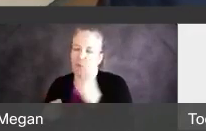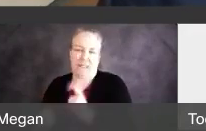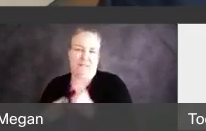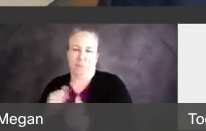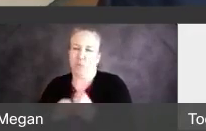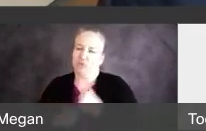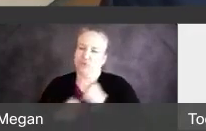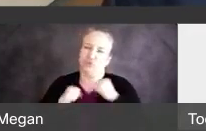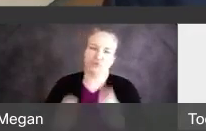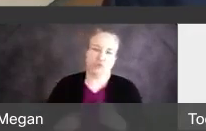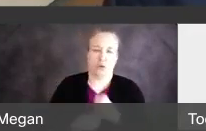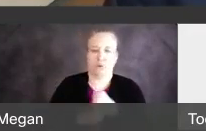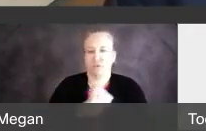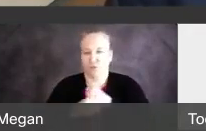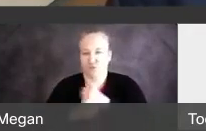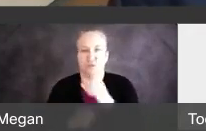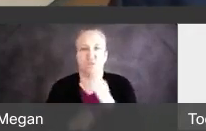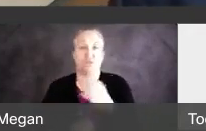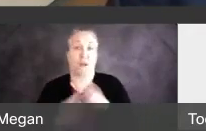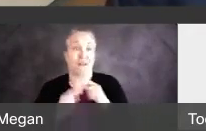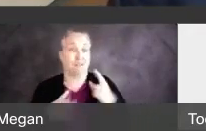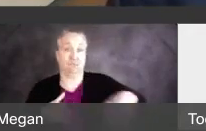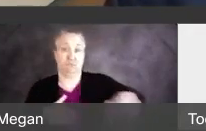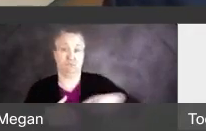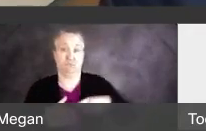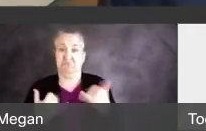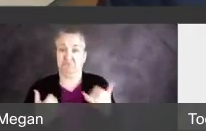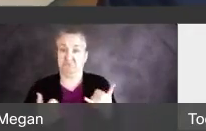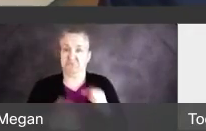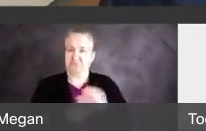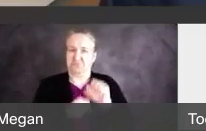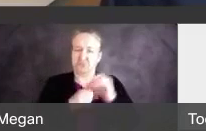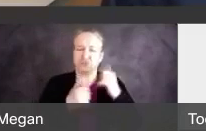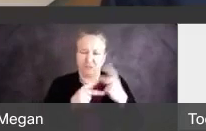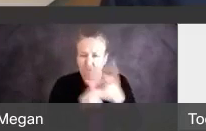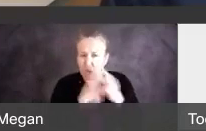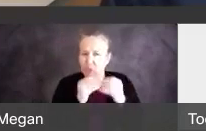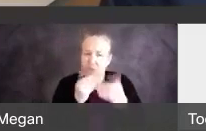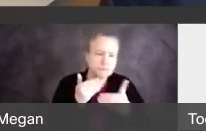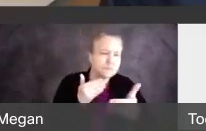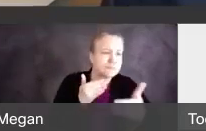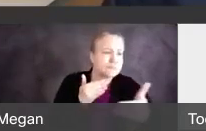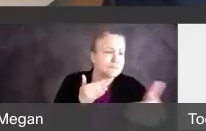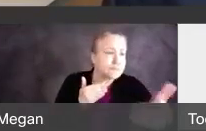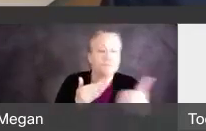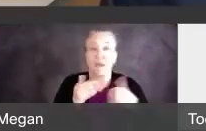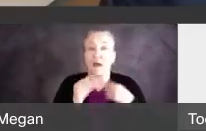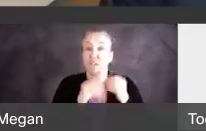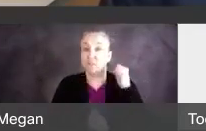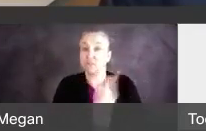So my team is actually working to try to project that out. We don't have that number yet but we